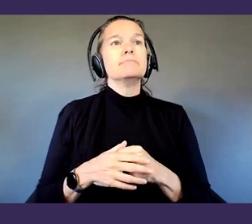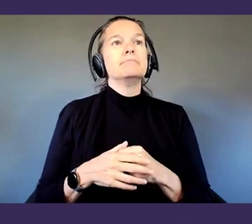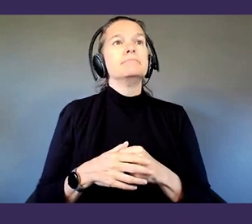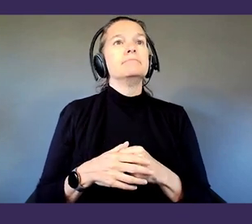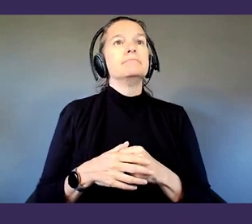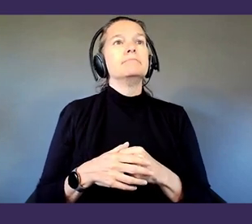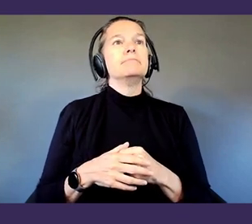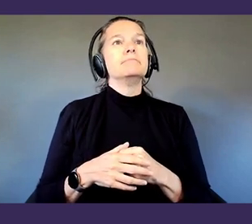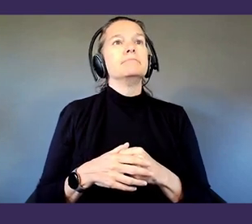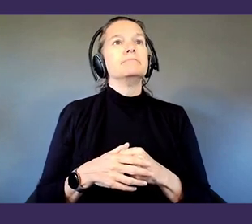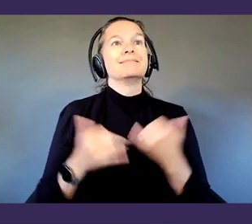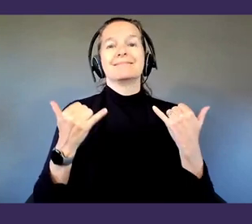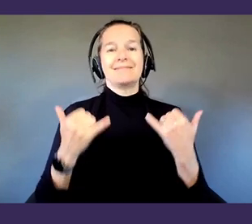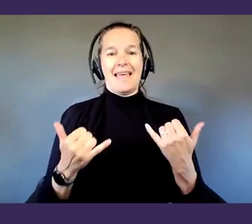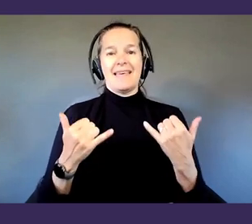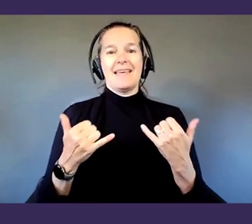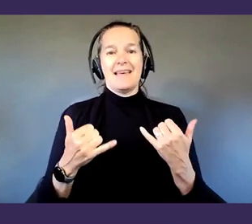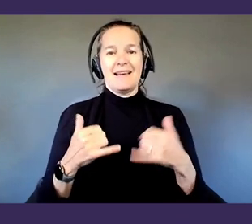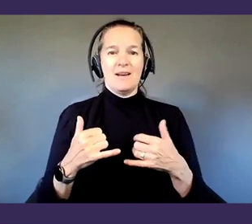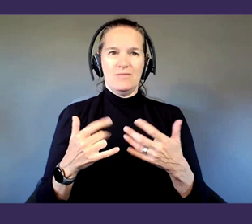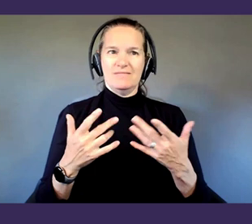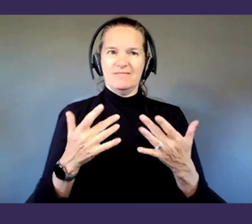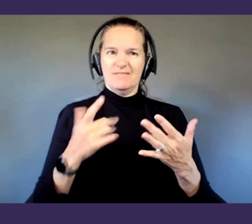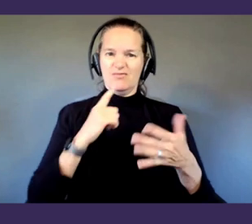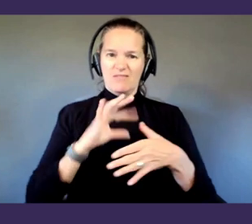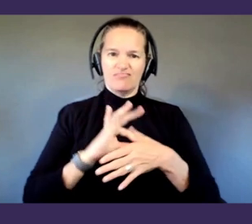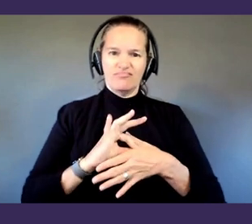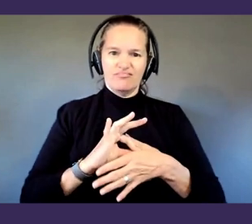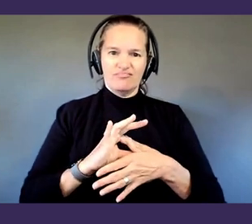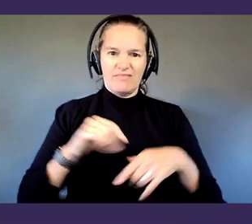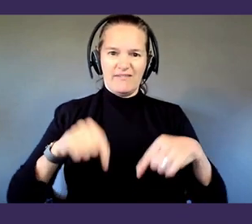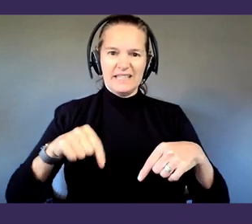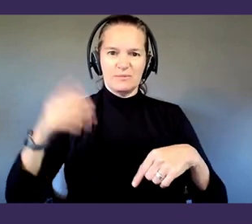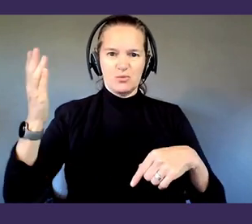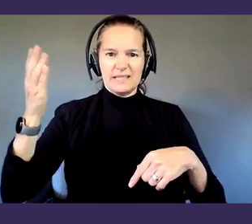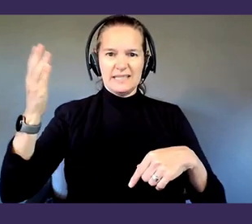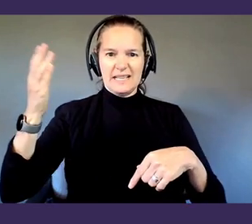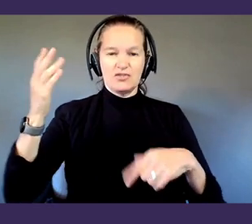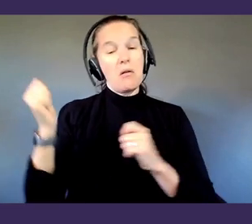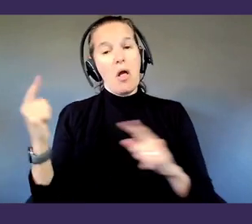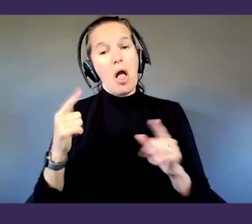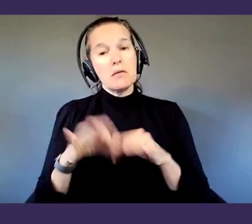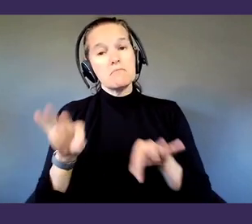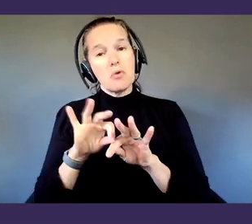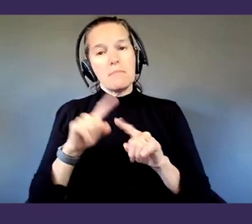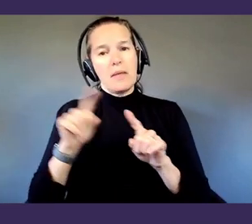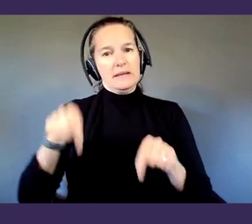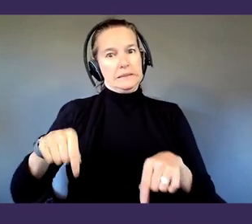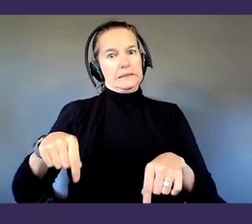Okay, so now I get to the real important part here, although all of it's important, but this is super important.